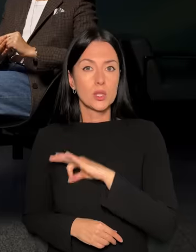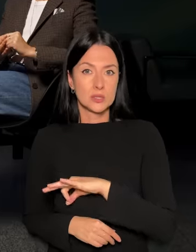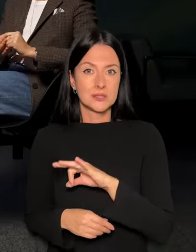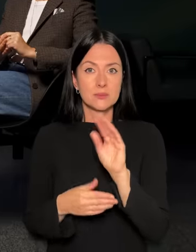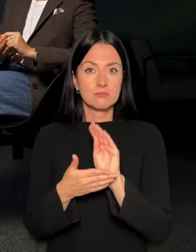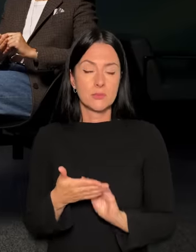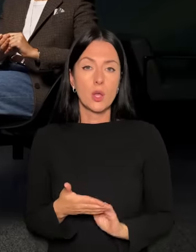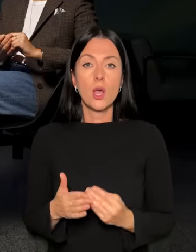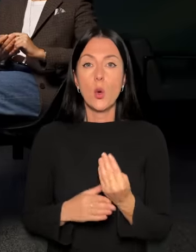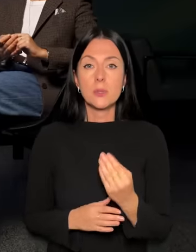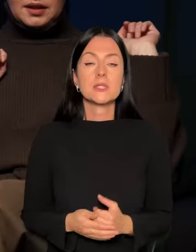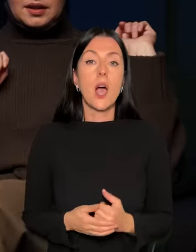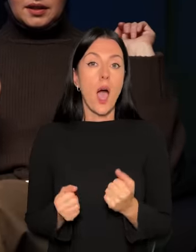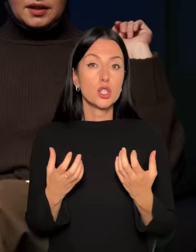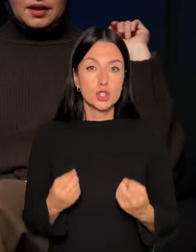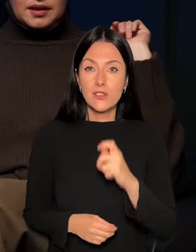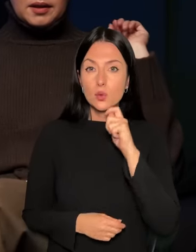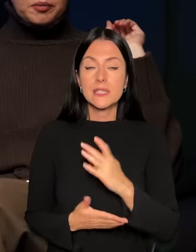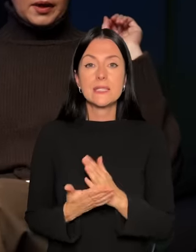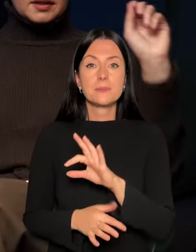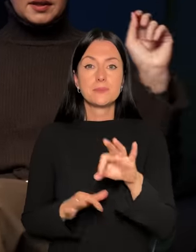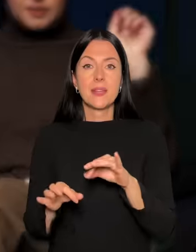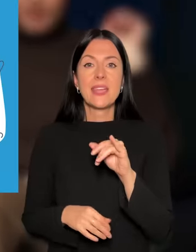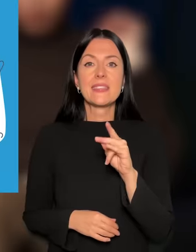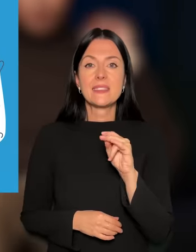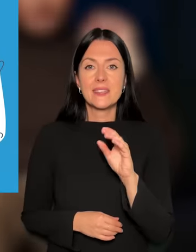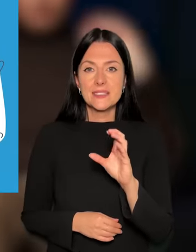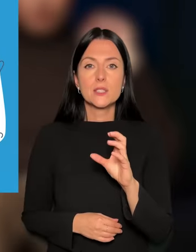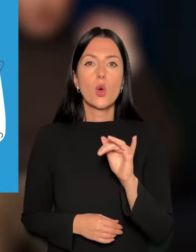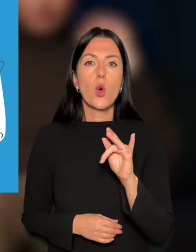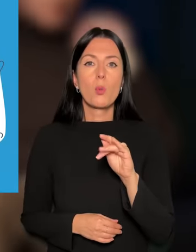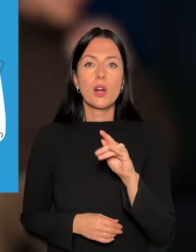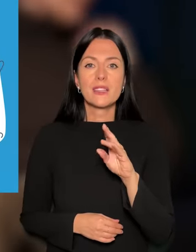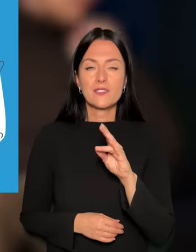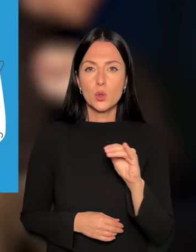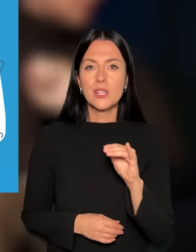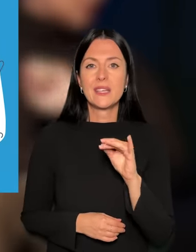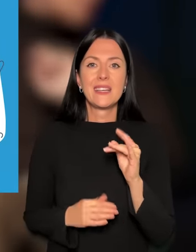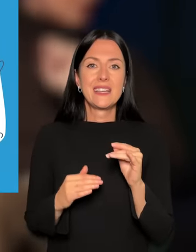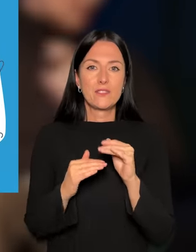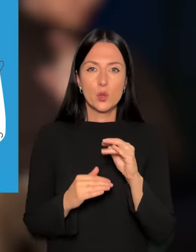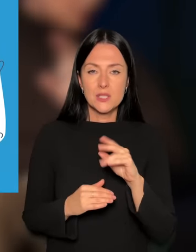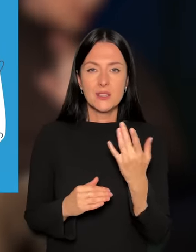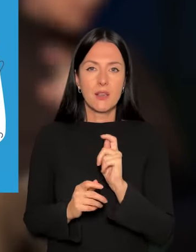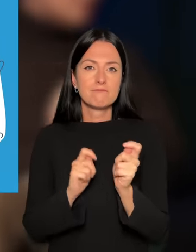Also, in Ukraine, there's the 'Corporate Equality Index' project that asks businesses ten questions